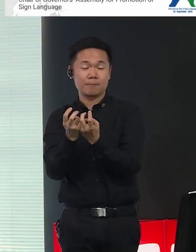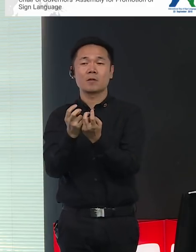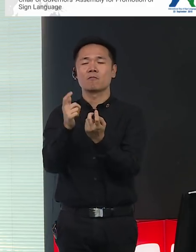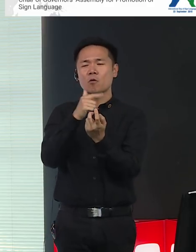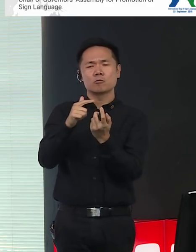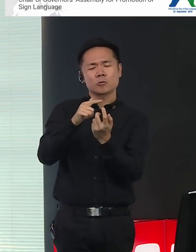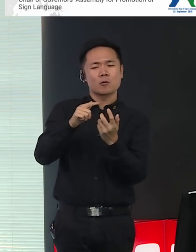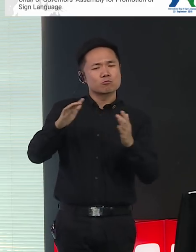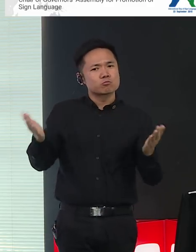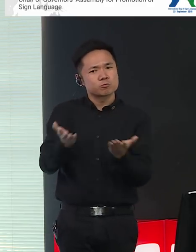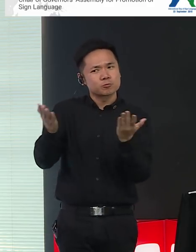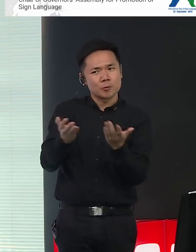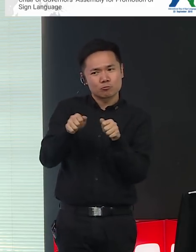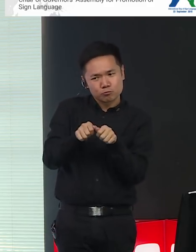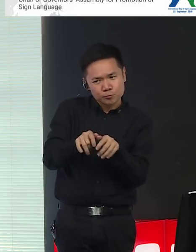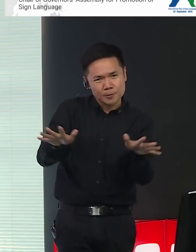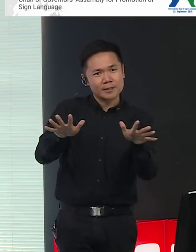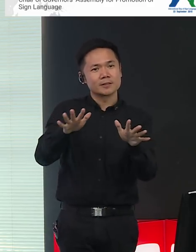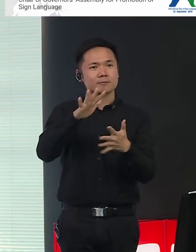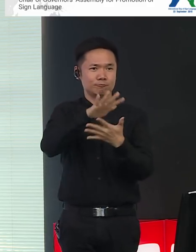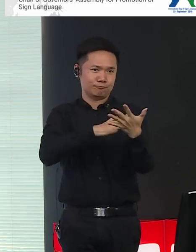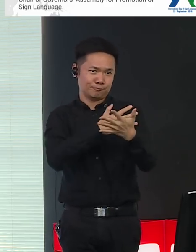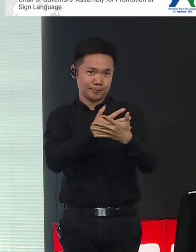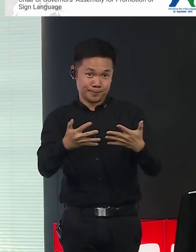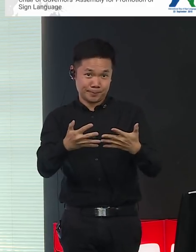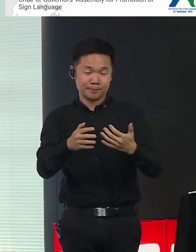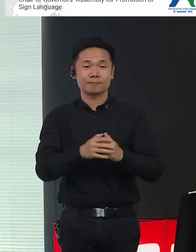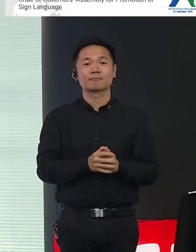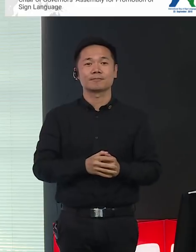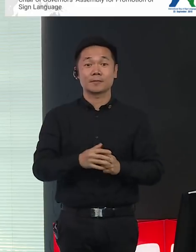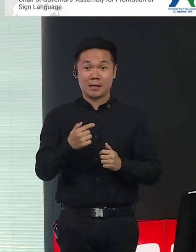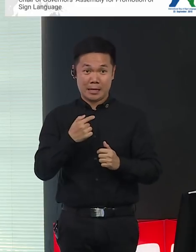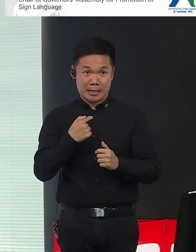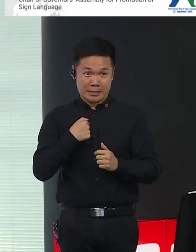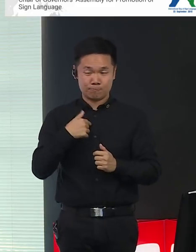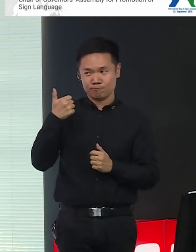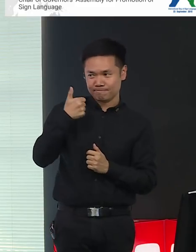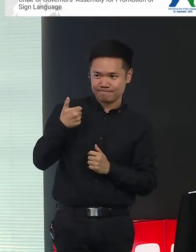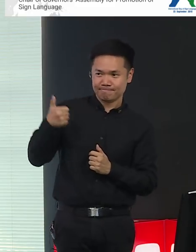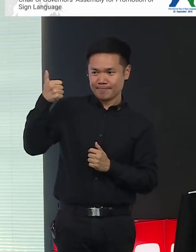for Tottori Prefecture . 47 governors worked throughout the nations and all